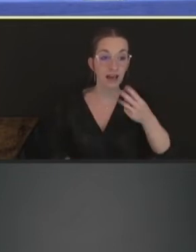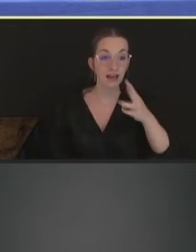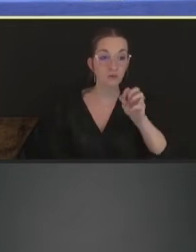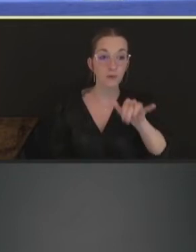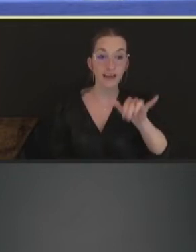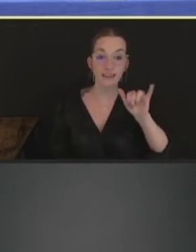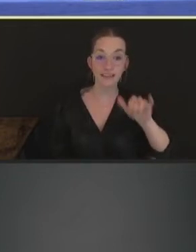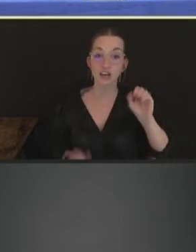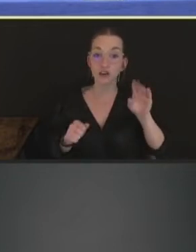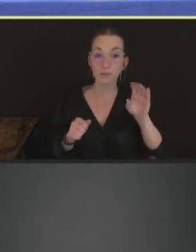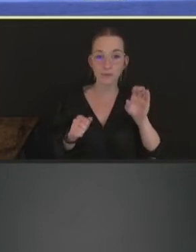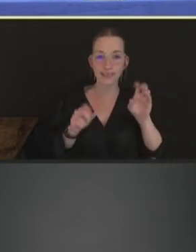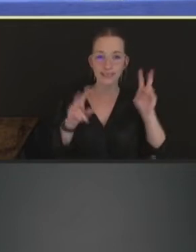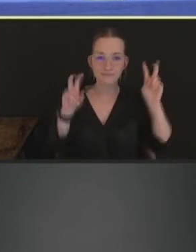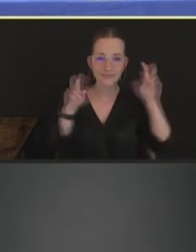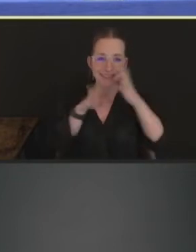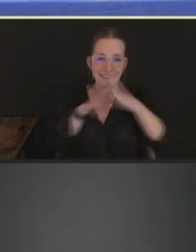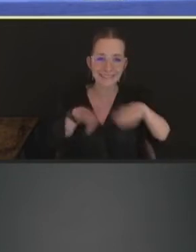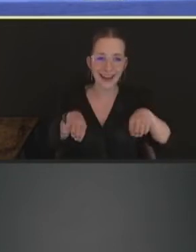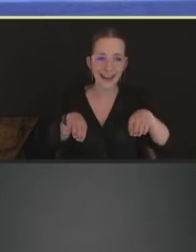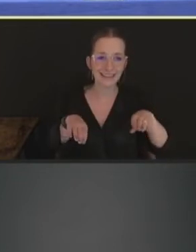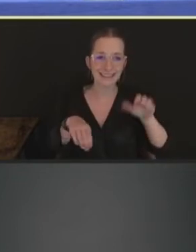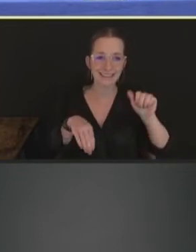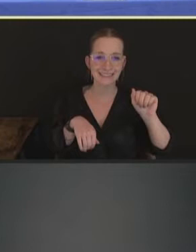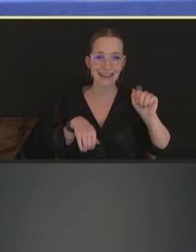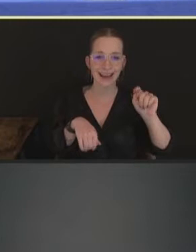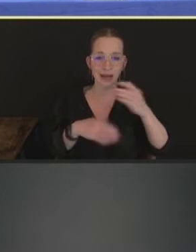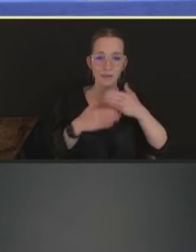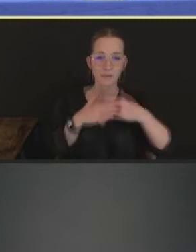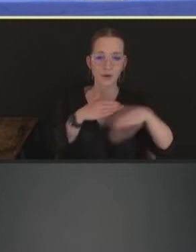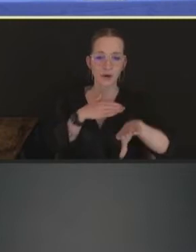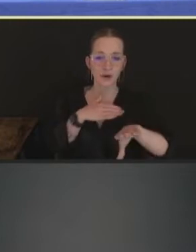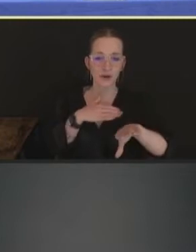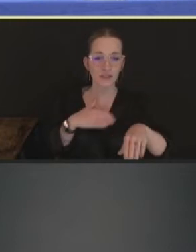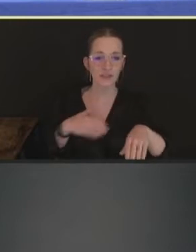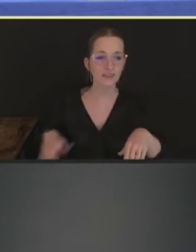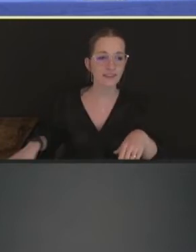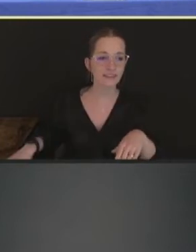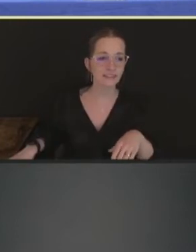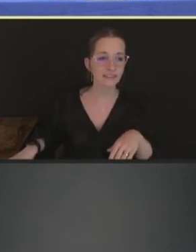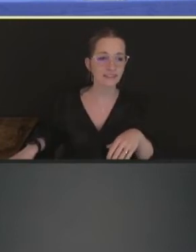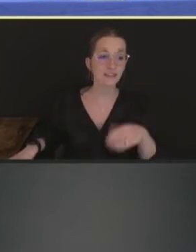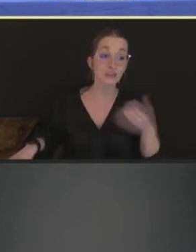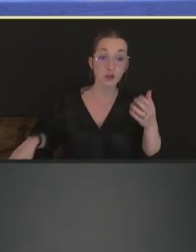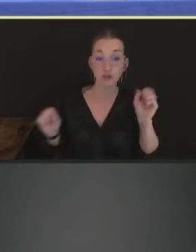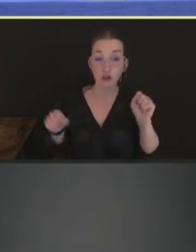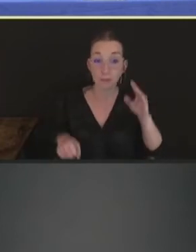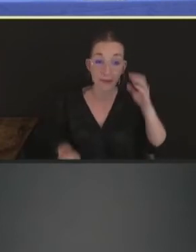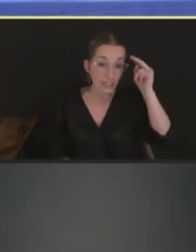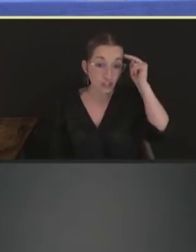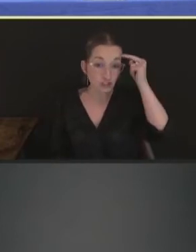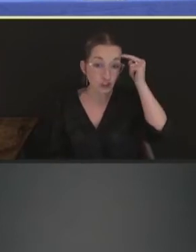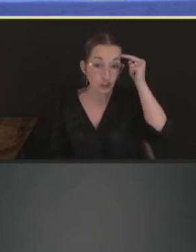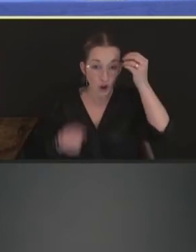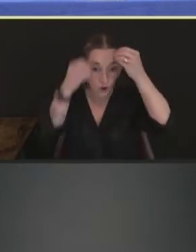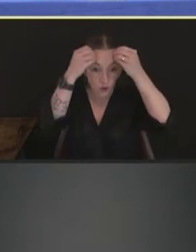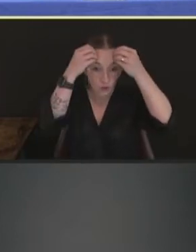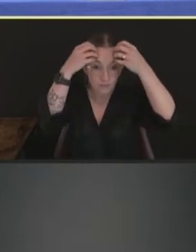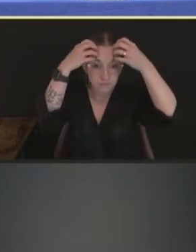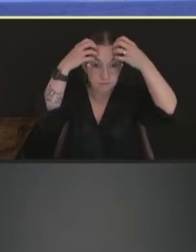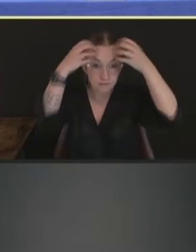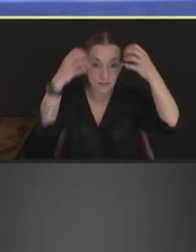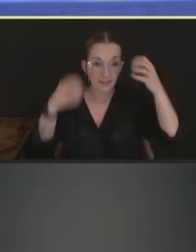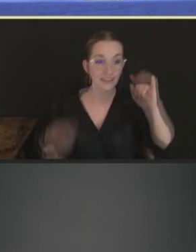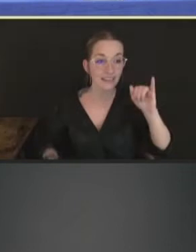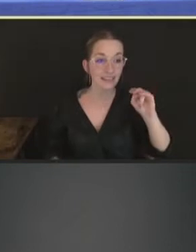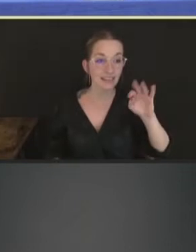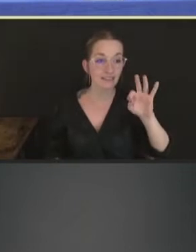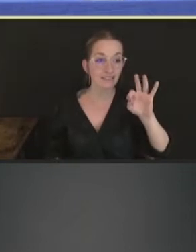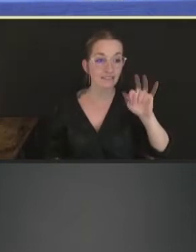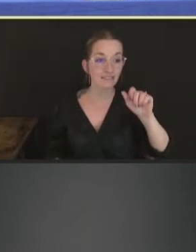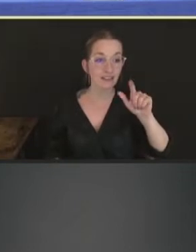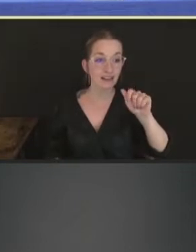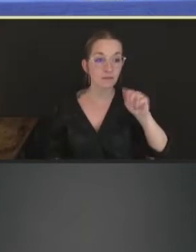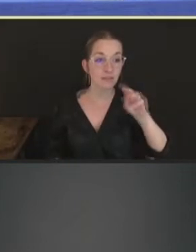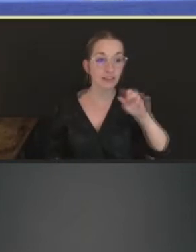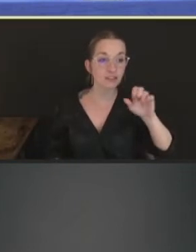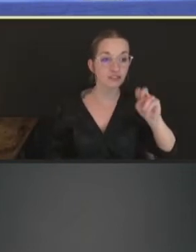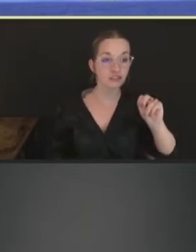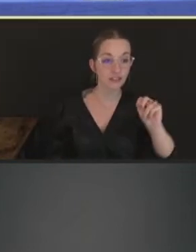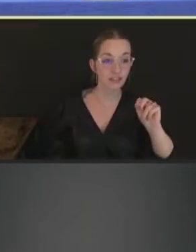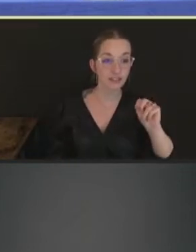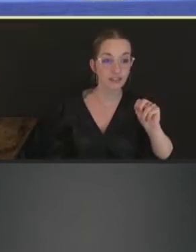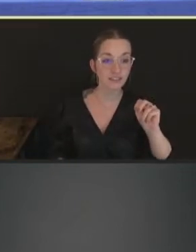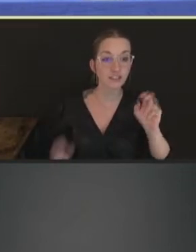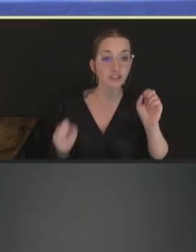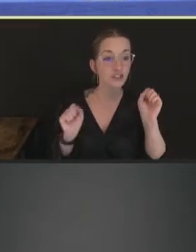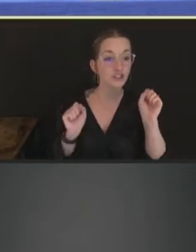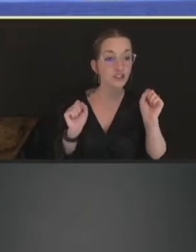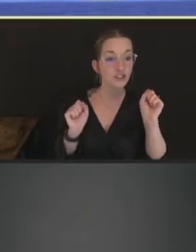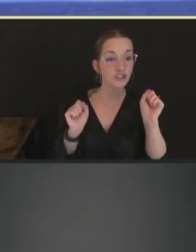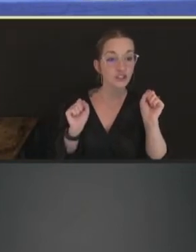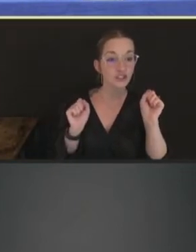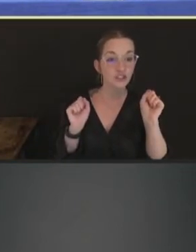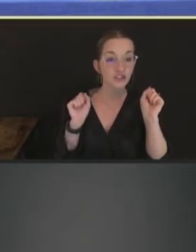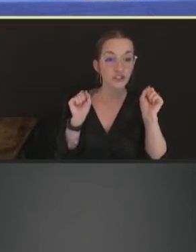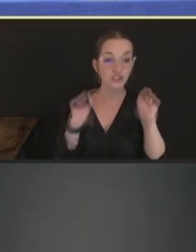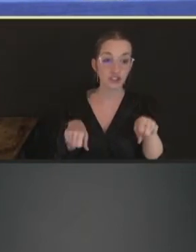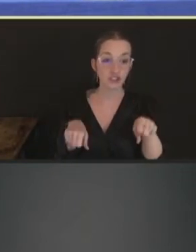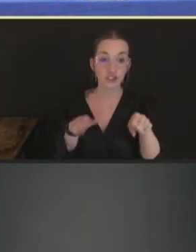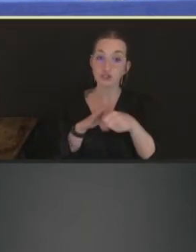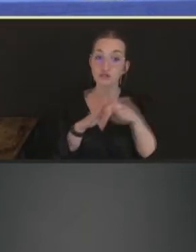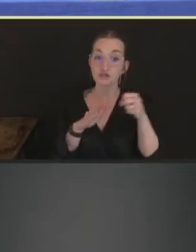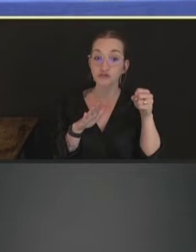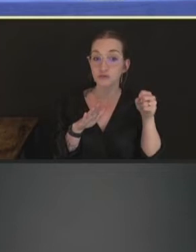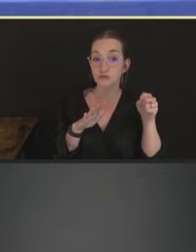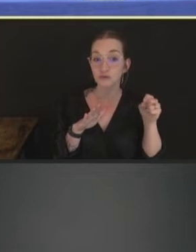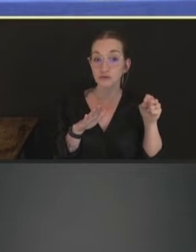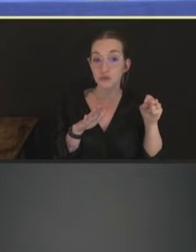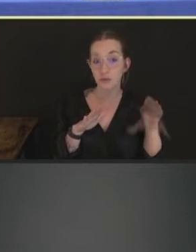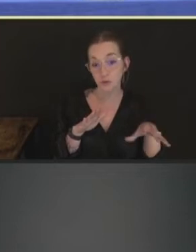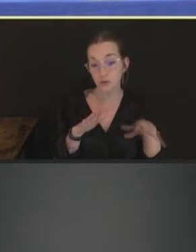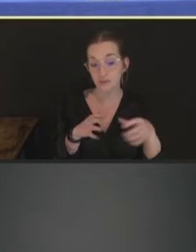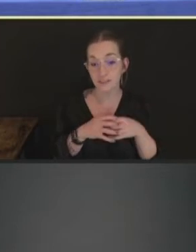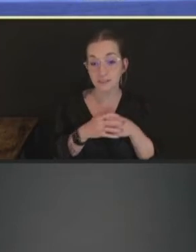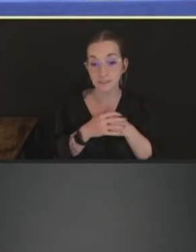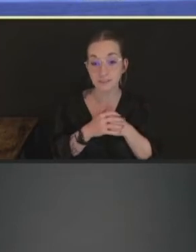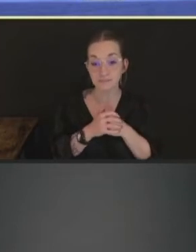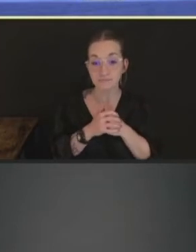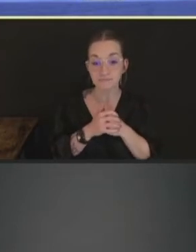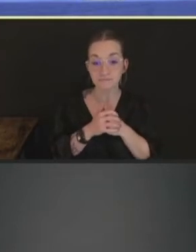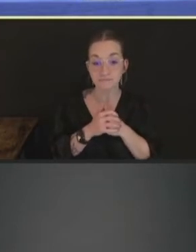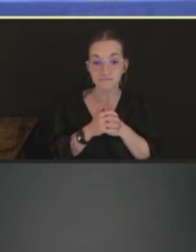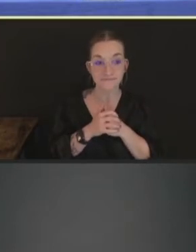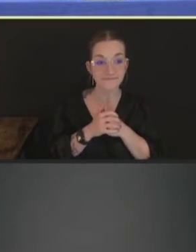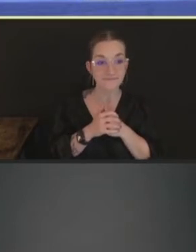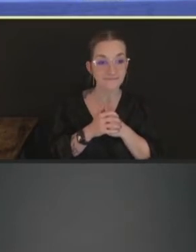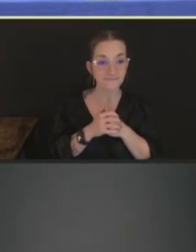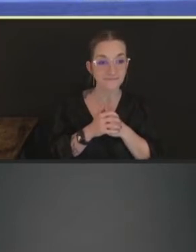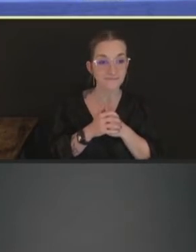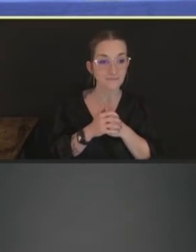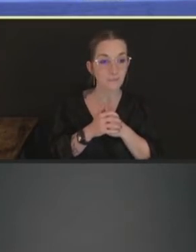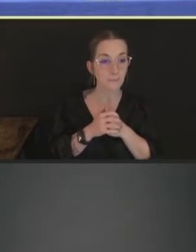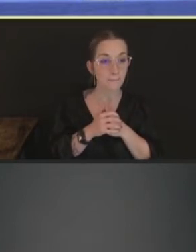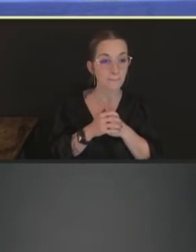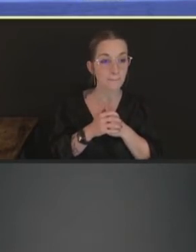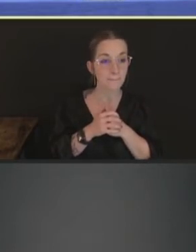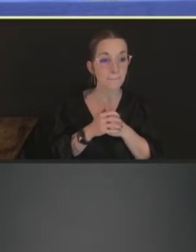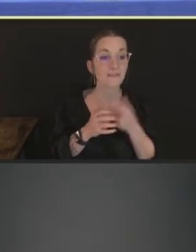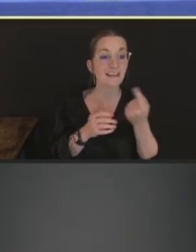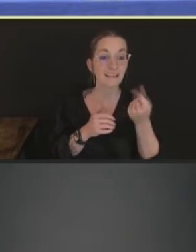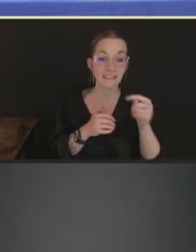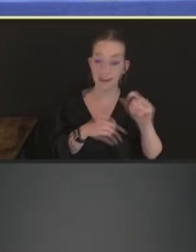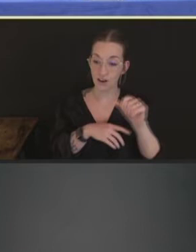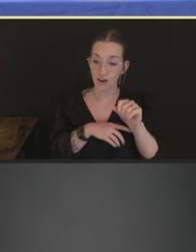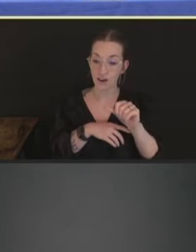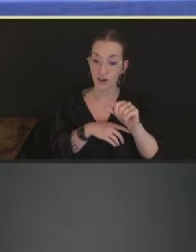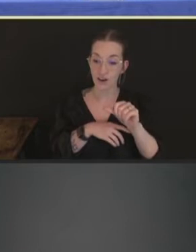We're thinking that neuroinflammation may remove the methylation, the other things in